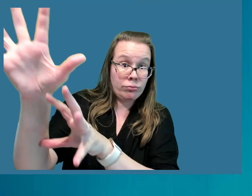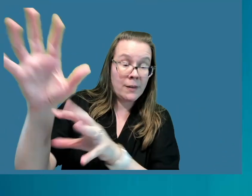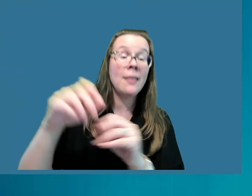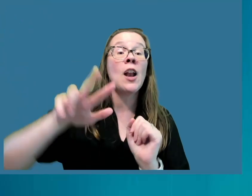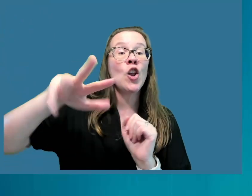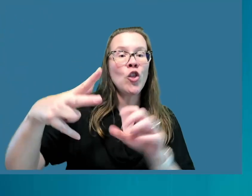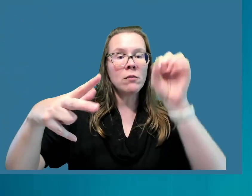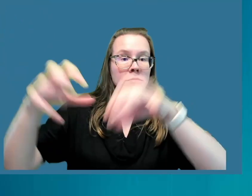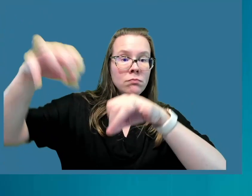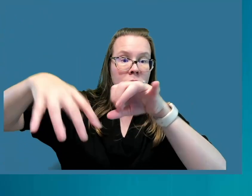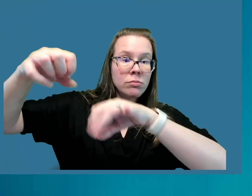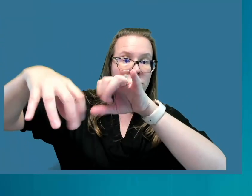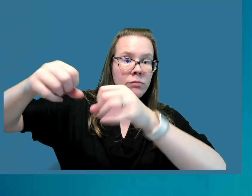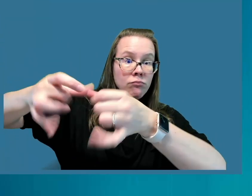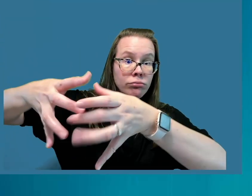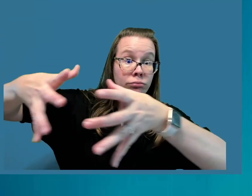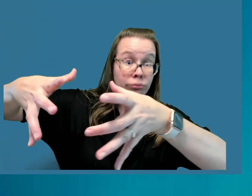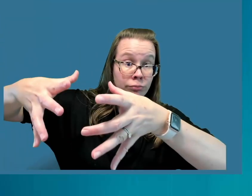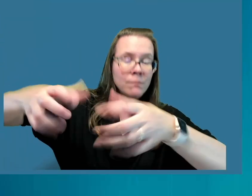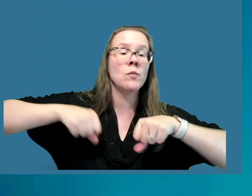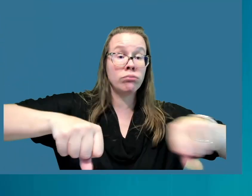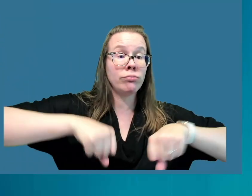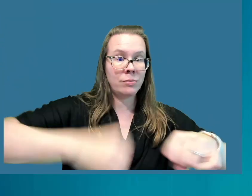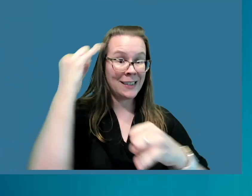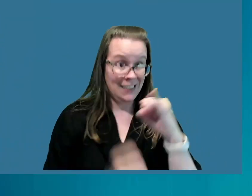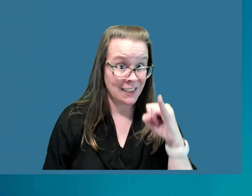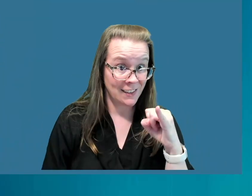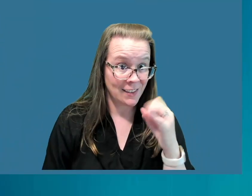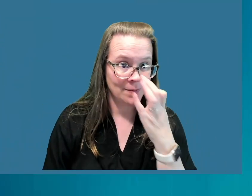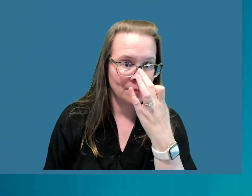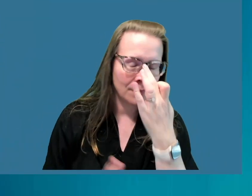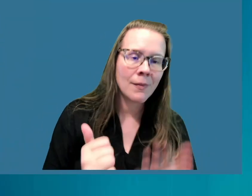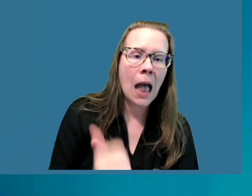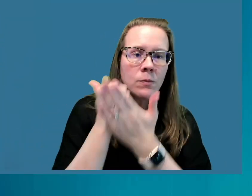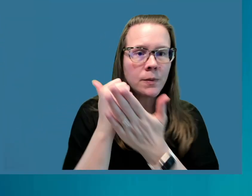plate of scraps in the refrigerator from all my future rollouts. And then, at the very end,